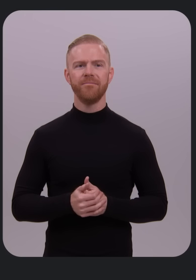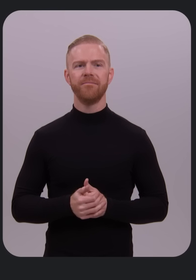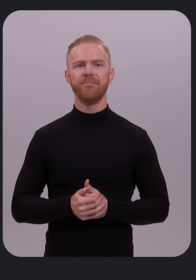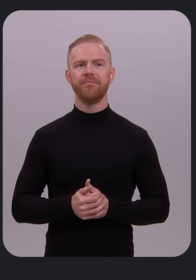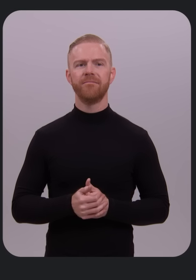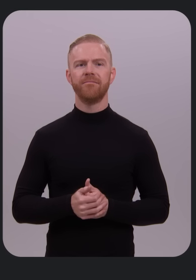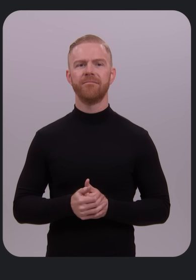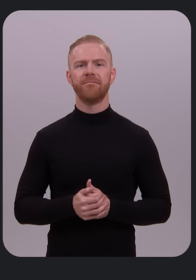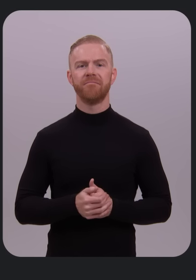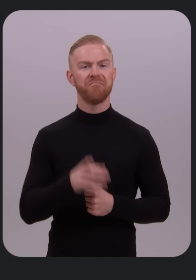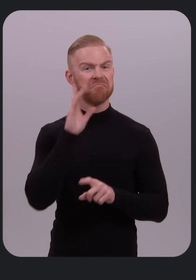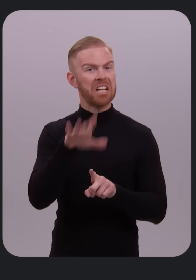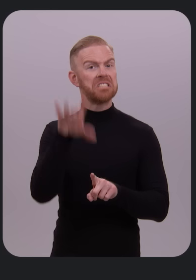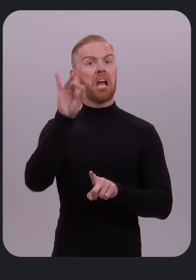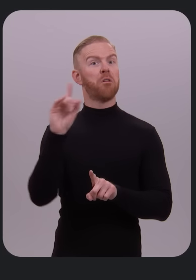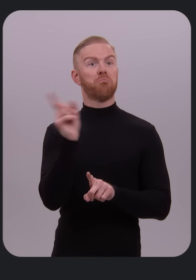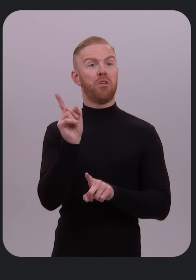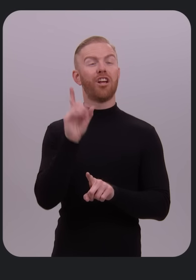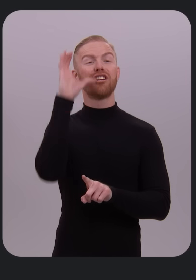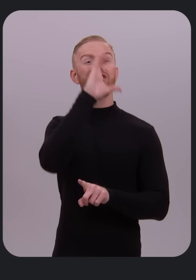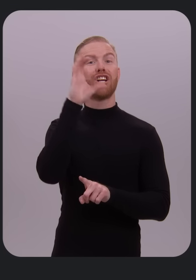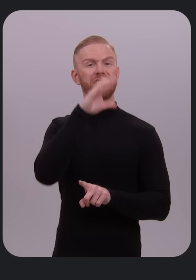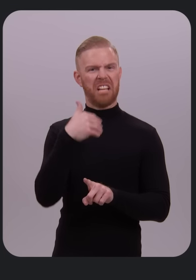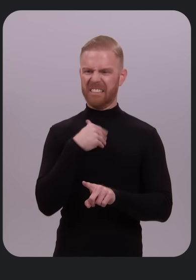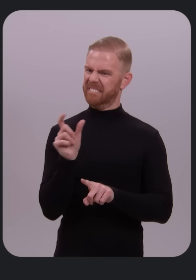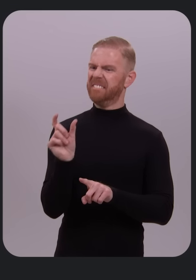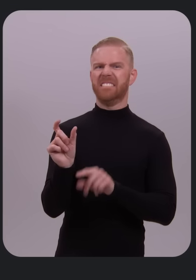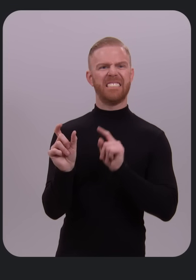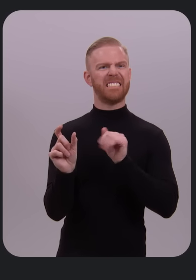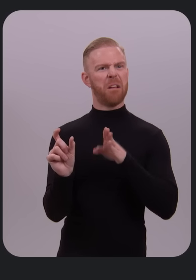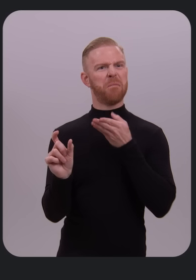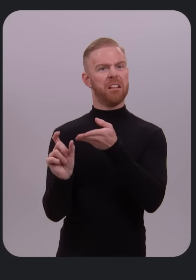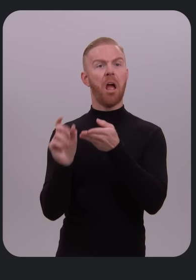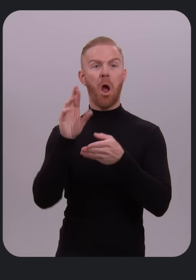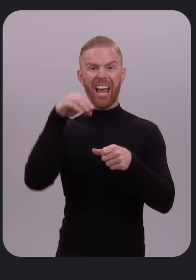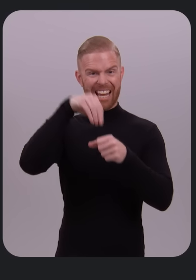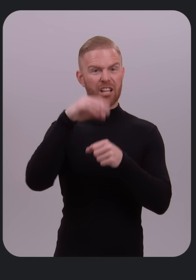You'll find it as a new tab directly in Search, or right from your search bar.